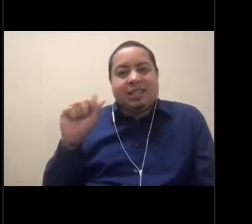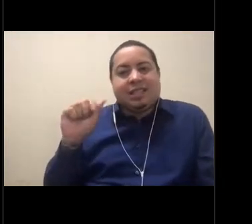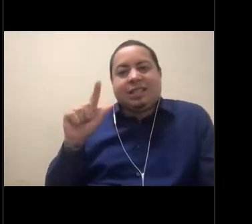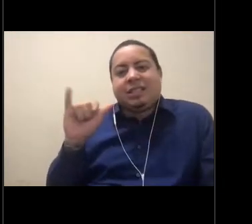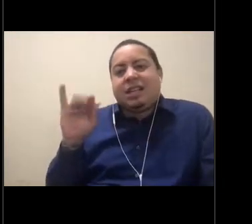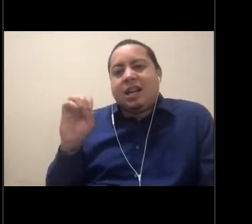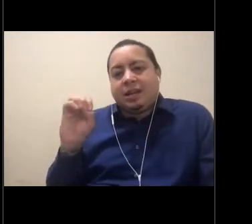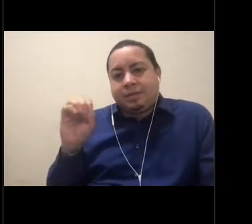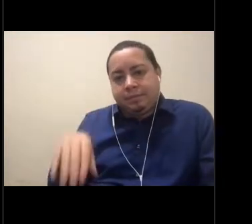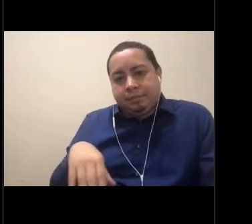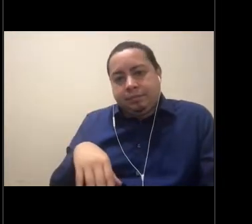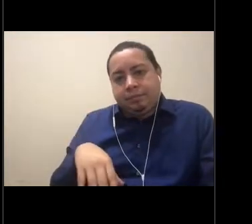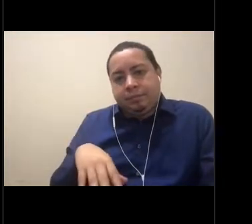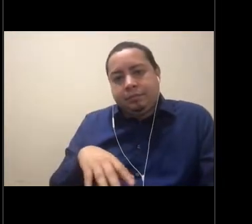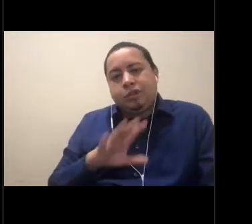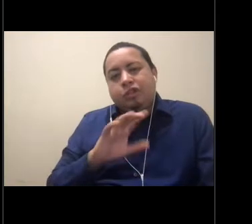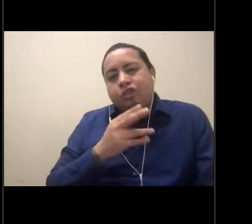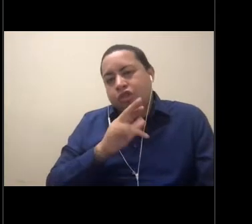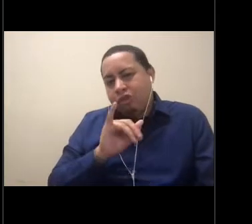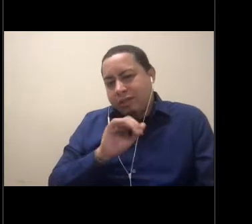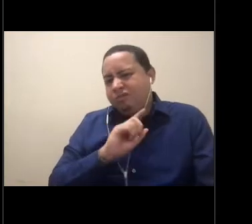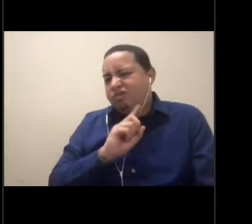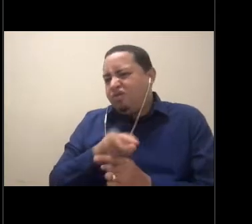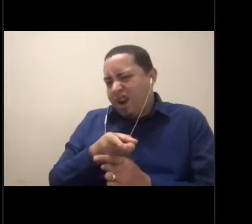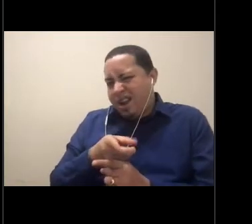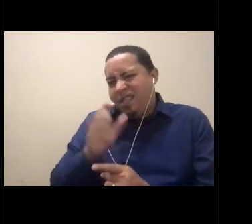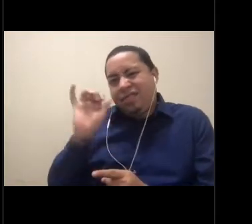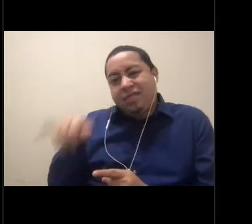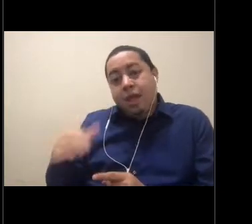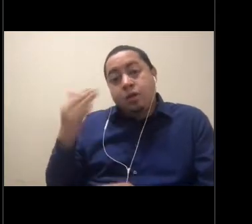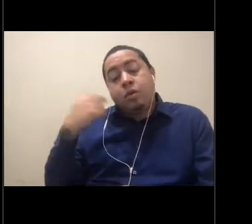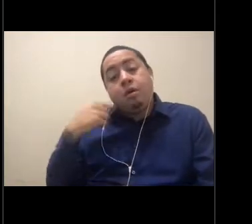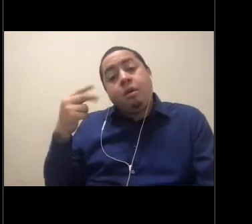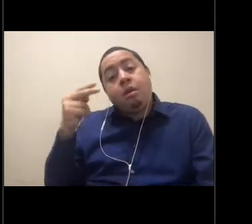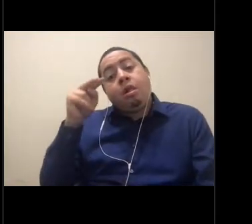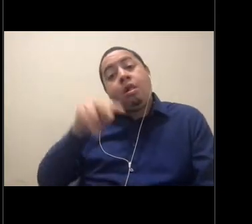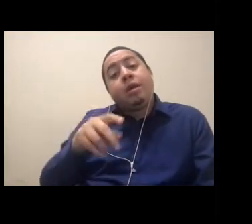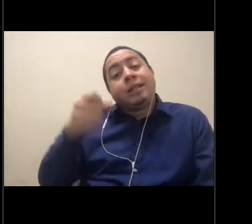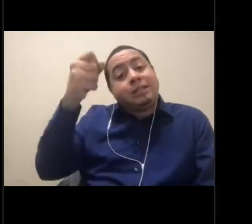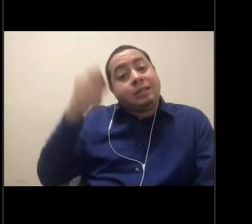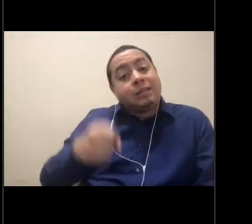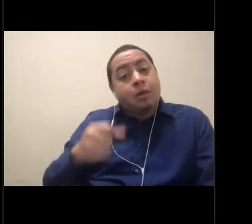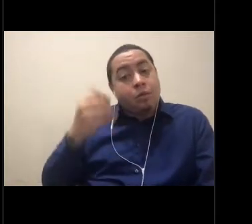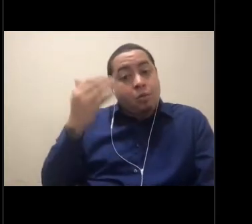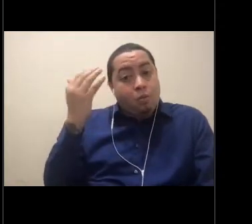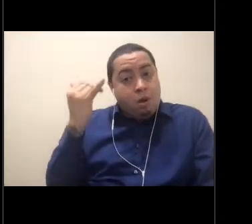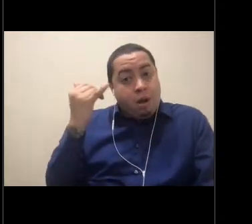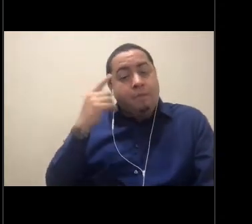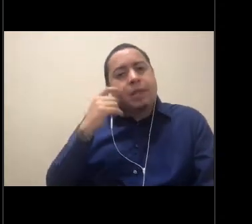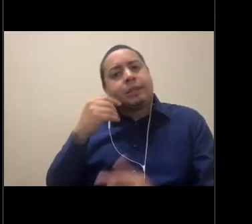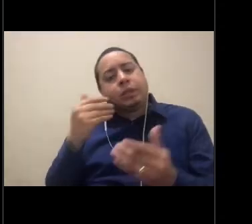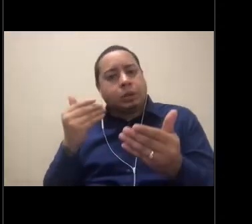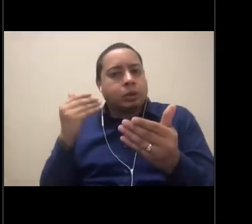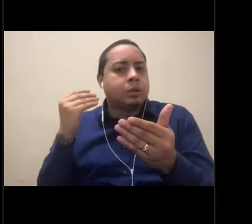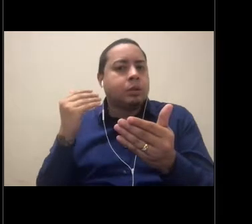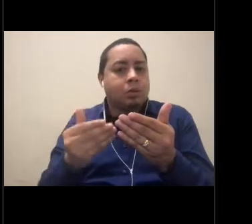In fact, because they're pointed southward toward the equator, the one closest to you on your right